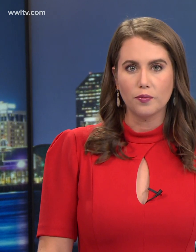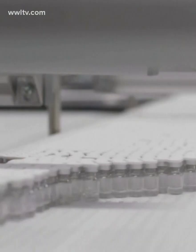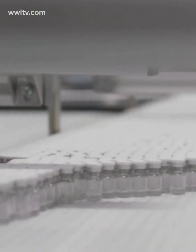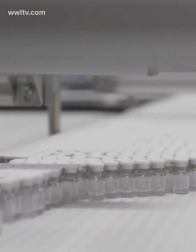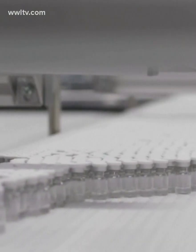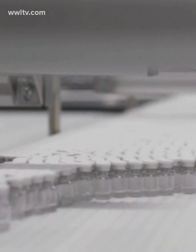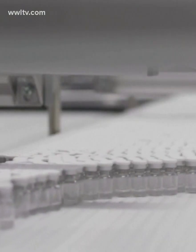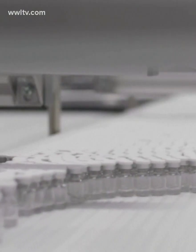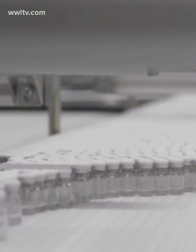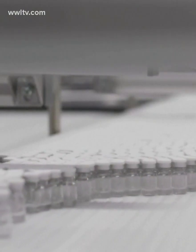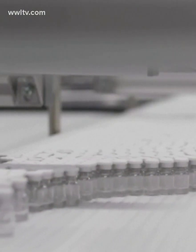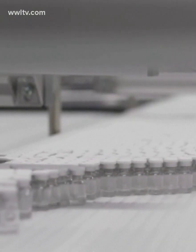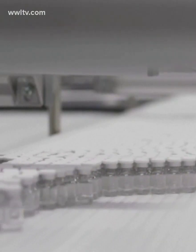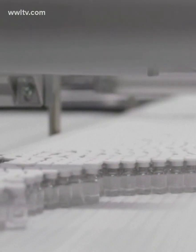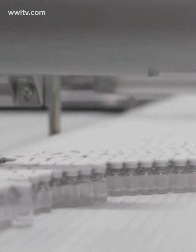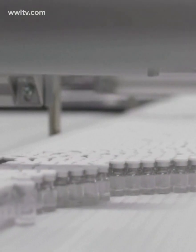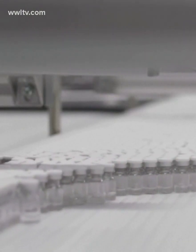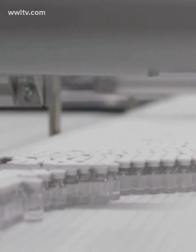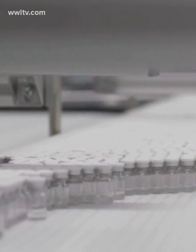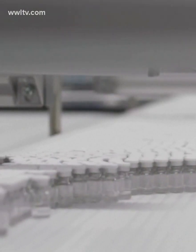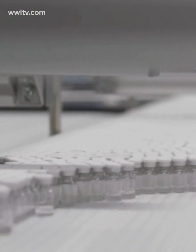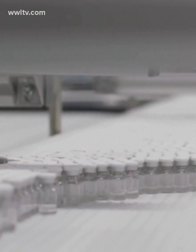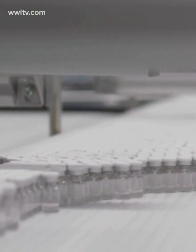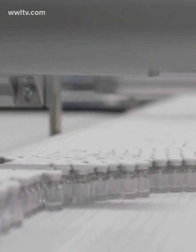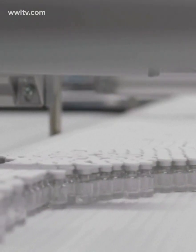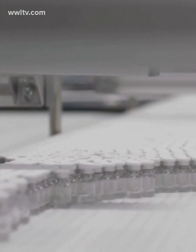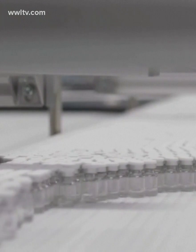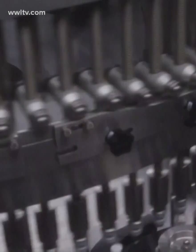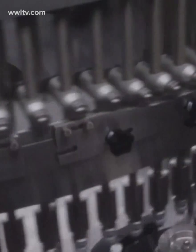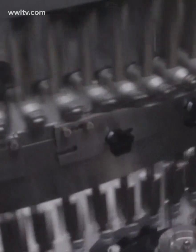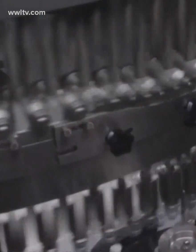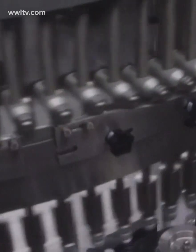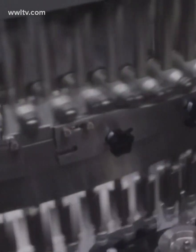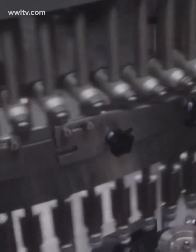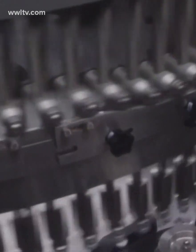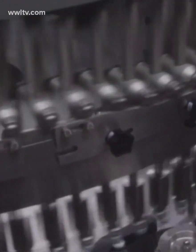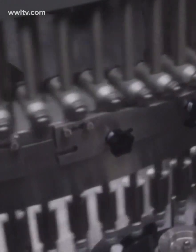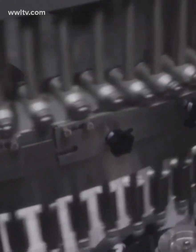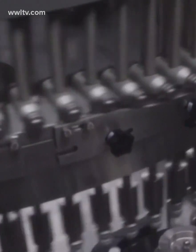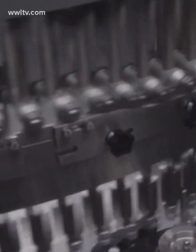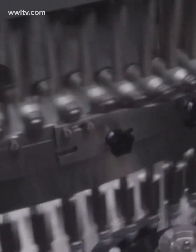THEY WILL ADMIT IMMEDIATELY RATHER BE THEY WILL ADMIT IMMEDIATELY RATHER BE DISTRIBUTED THEY WILL ADMIT IMMEDIATELY RATHER BE DISTRIBUTED AND RATHER BE DISTRIBUTED AND RATHER BE DISTRIBUTED AND ARRIVE RATHER BE DISTRIBUTED AND ARRIVE HERE RATHER BE DISTRIBUTED AND ARRIVE HERE IN RATHER BE DISTRIBUTED AND ARRIVE HERE IN LOUISIANA. ARRIVE HERE IN LOUISIANA. ARRIVE HERE IN LOUISIANA. ERICA, ARRIVE HERE IN LOUISIANA. ERICA, FOR ARRIVE HERE IN LOUISIANA. ERICA, FOR ENDO ARRIVE HERE IN LOUISIANA. ERICA, FOR ENDO TELLS ARRIVE HERE IN LOUISIANA. ERICA, FOR ENDO TELLS US ARRIVE HERE IN LOUISIANA. ERICA, FOR ENDO TELLS US WHAT ERICA, FOR ENDO TELLS US WHAT ERICA, FOR ENDO TELLS US WHAT TO ERICA, FOR ENDO TELLS US WHAT TO EXPECT. TO EXPECT. TO EXPECT. >> TO EXPECT. >> IN TO EXPECT. >> IN MID-DECEMBER TO EXPECT. >> IN MID-DECEMBER THE TO EXPECT. >> IN MID-DECEMBER THE FIRST